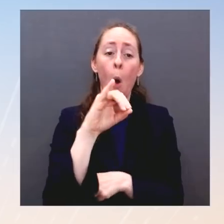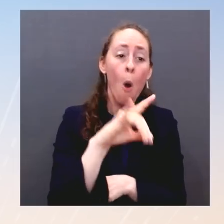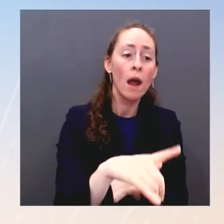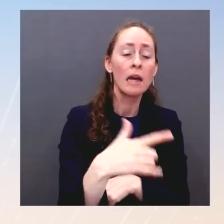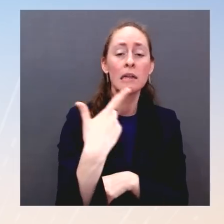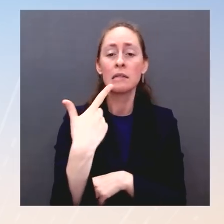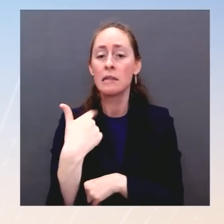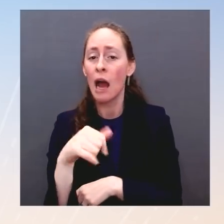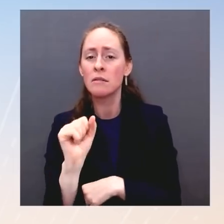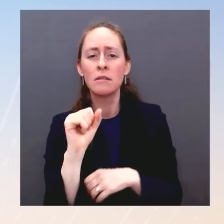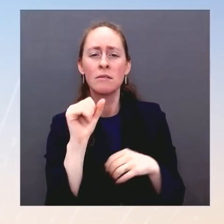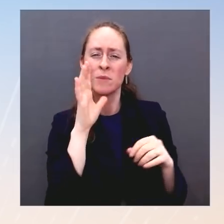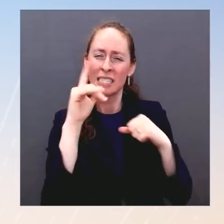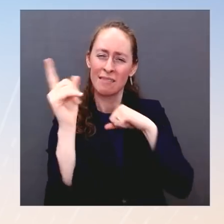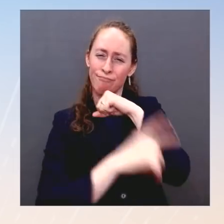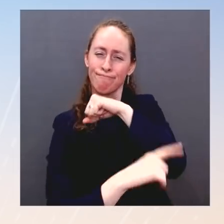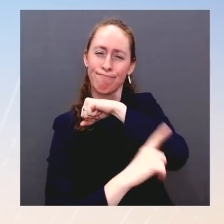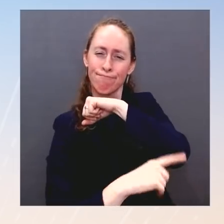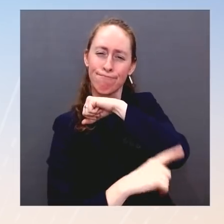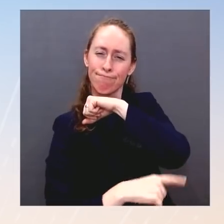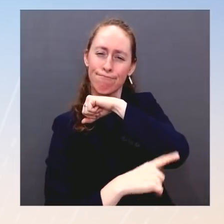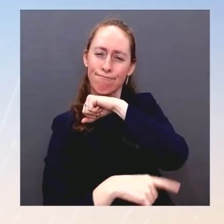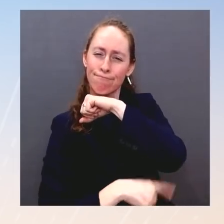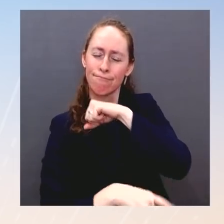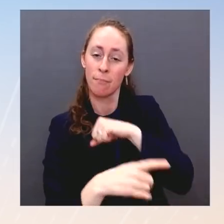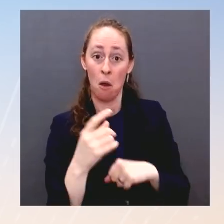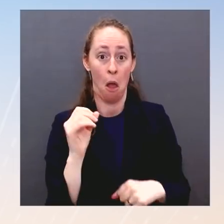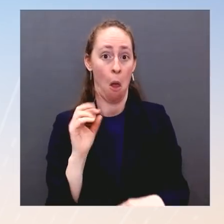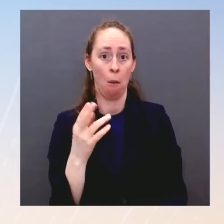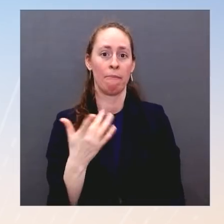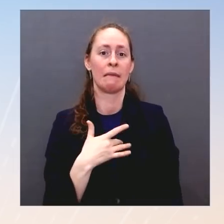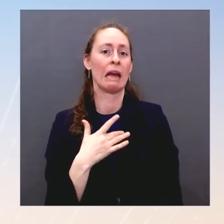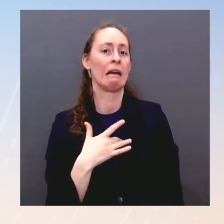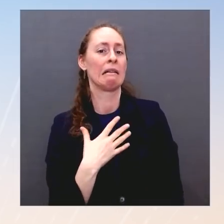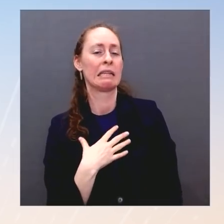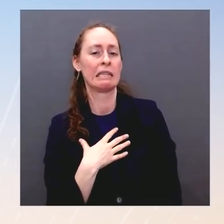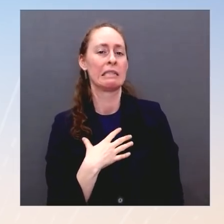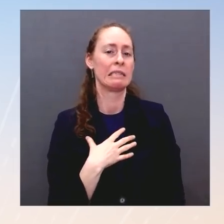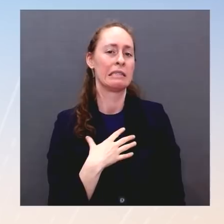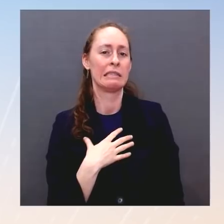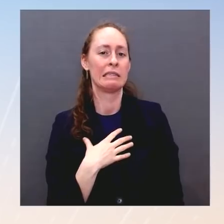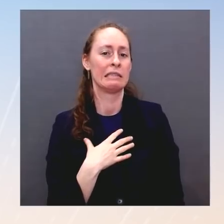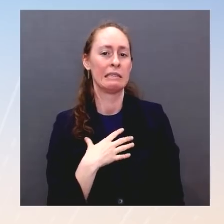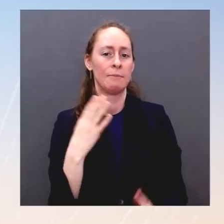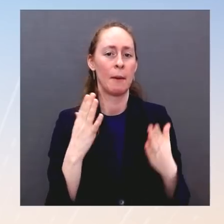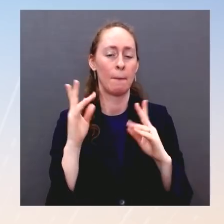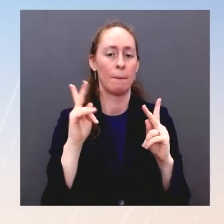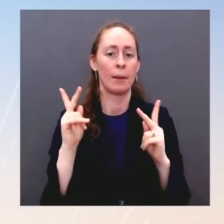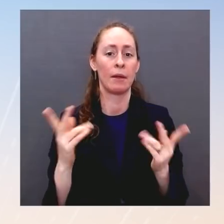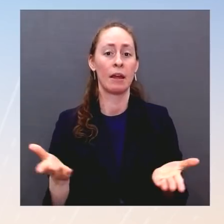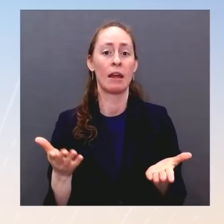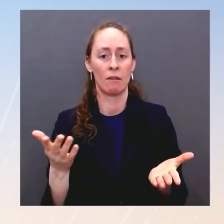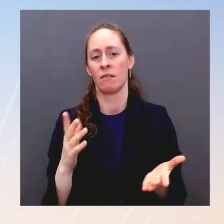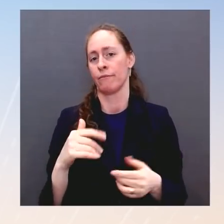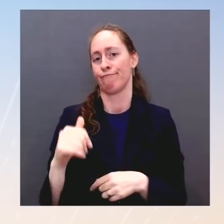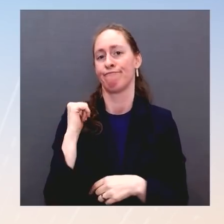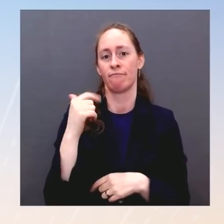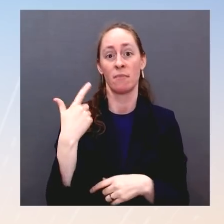to take a hit at the gas pump? Ms. Psaki: Well -- well, I would say there's a couple of principles